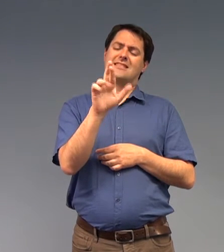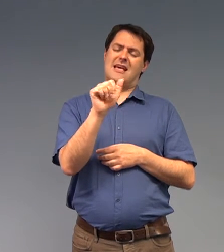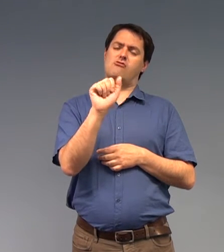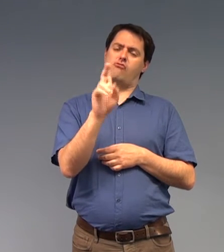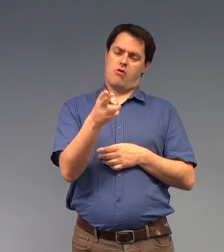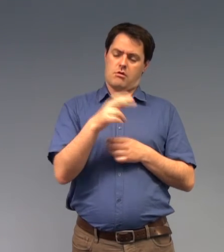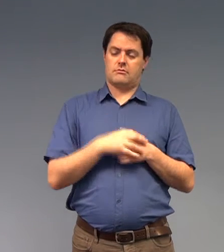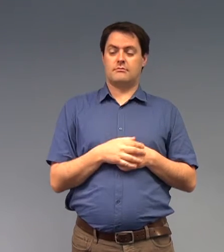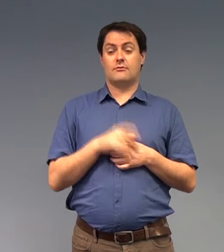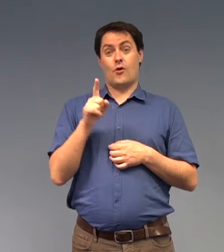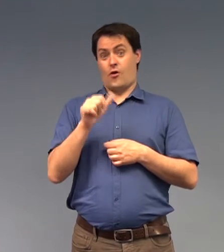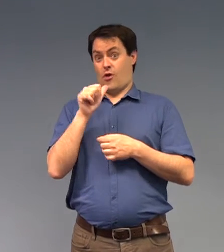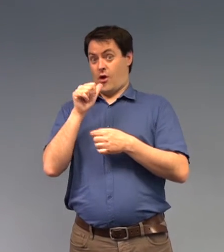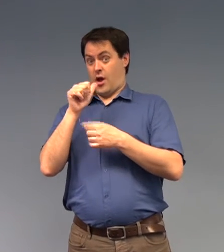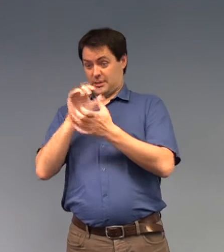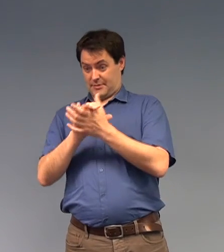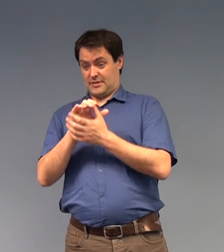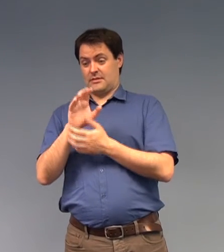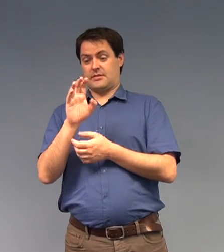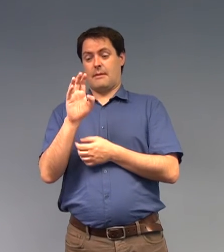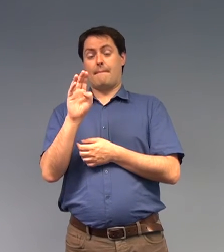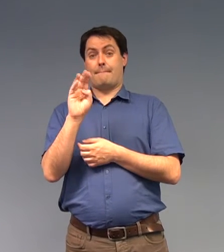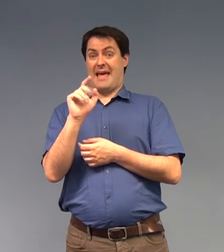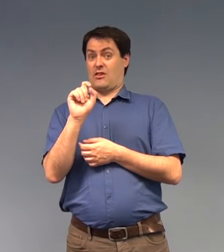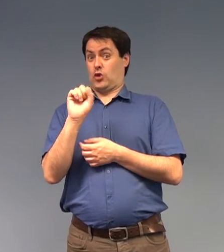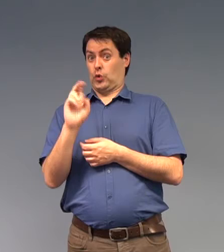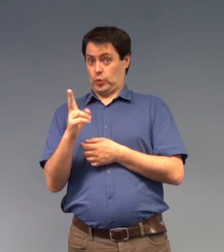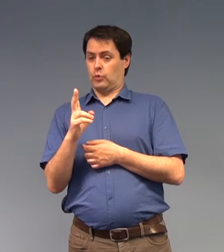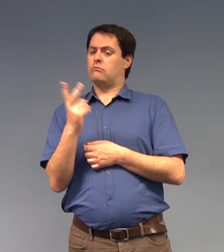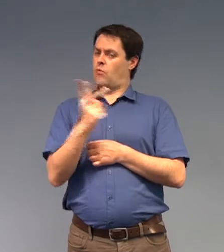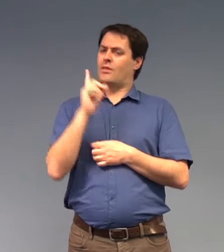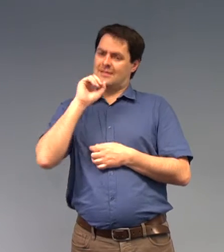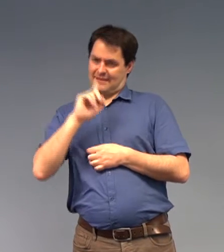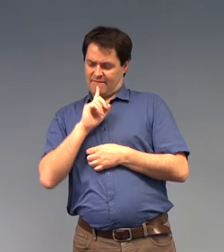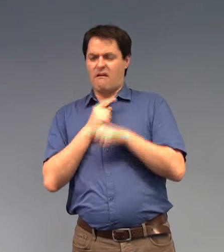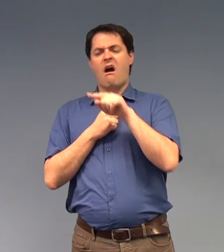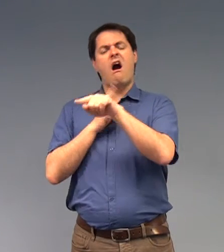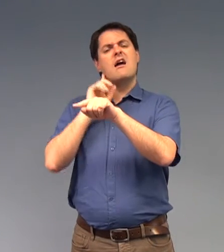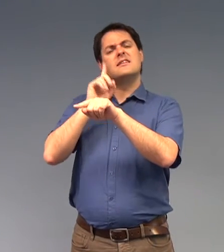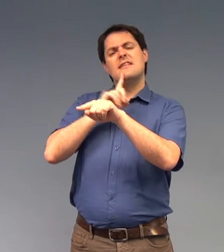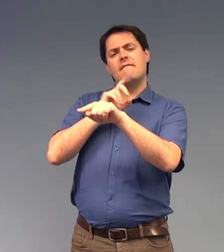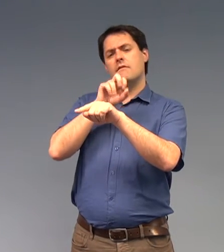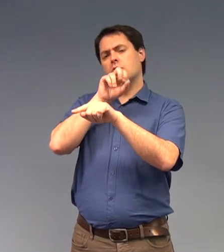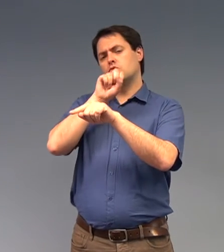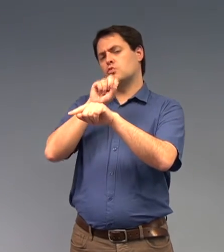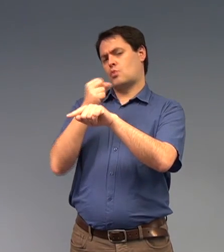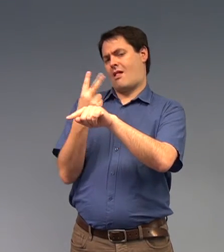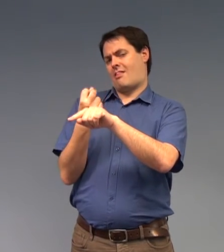who was born Deaf, and her husband, Matthew, who was also Deaf,